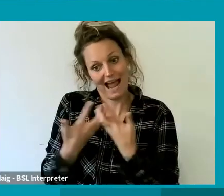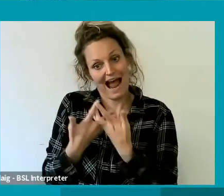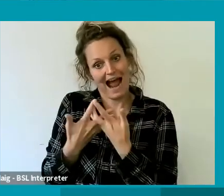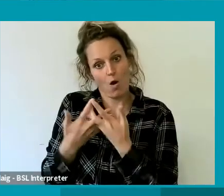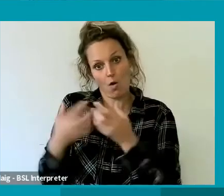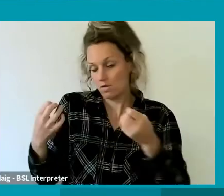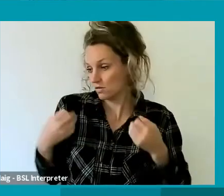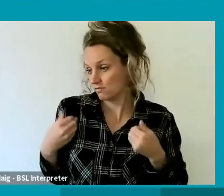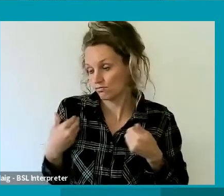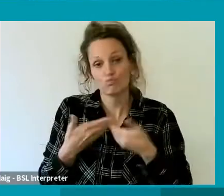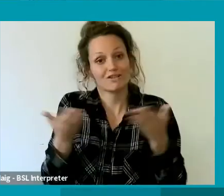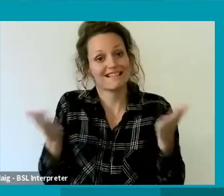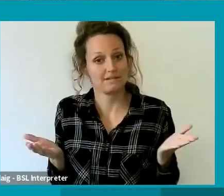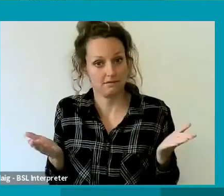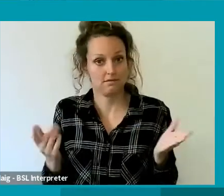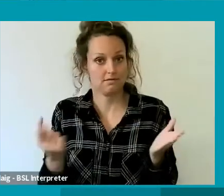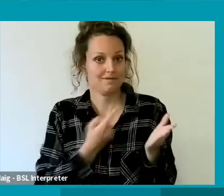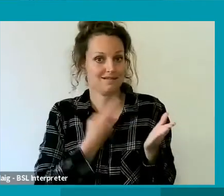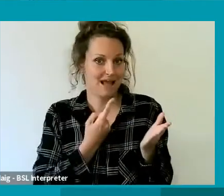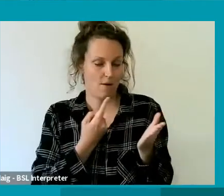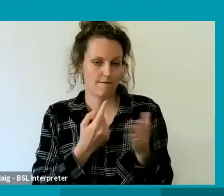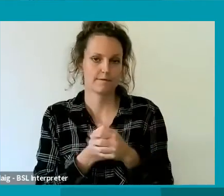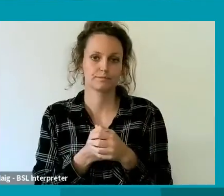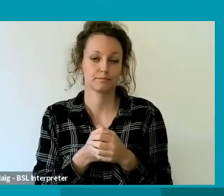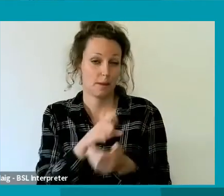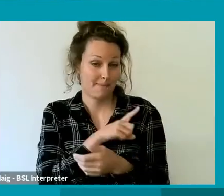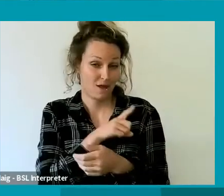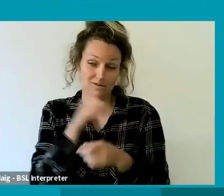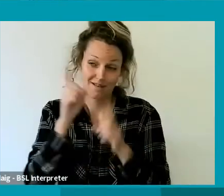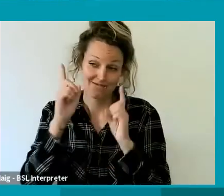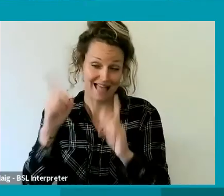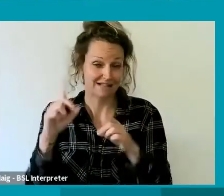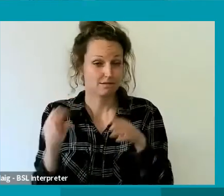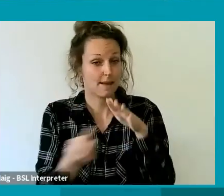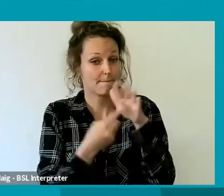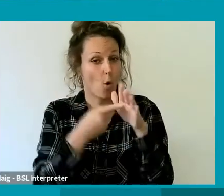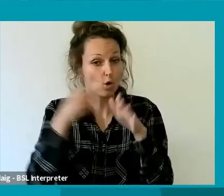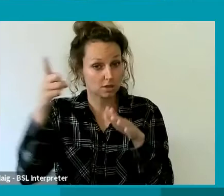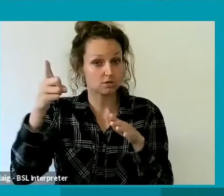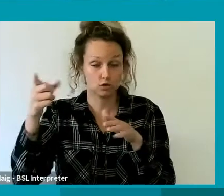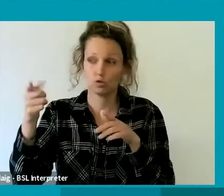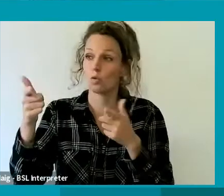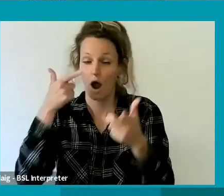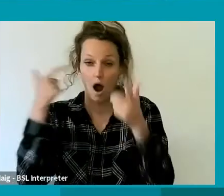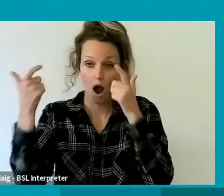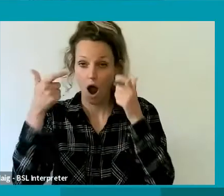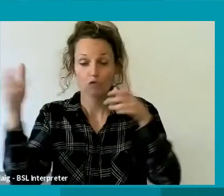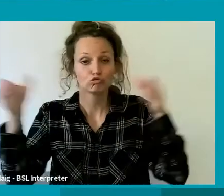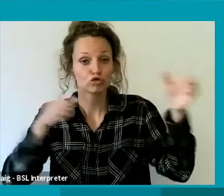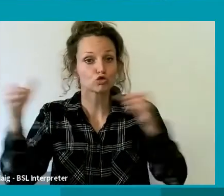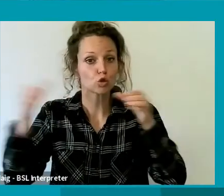of work, because that's actually what recruiters and employers want to see. They want to see the whole person right,